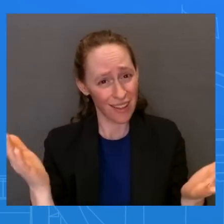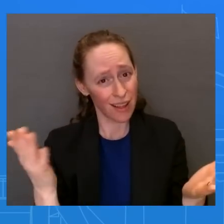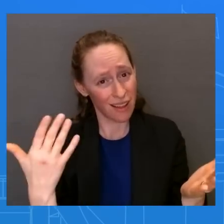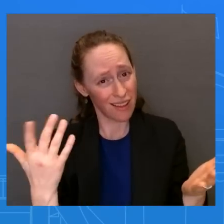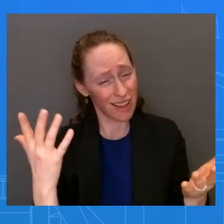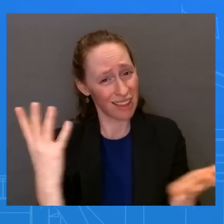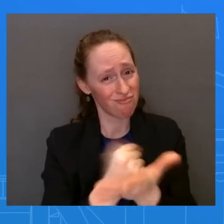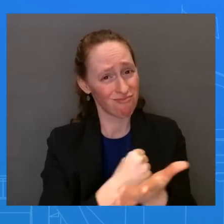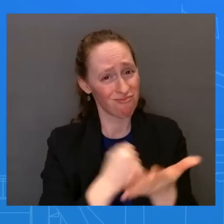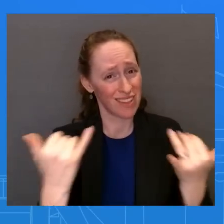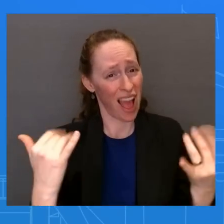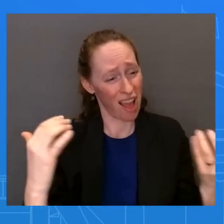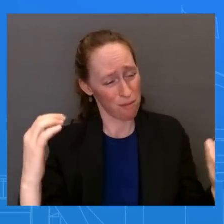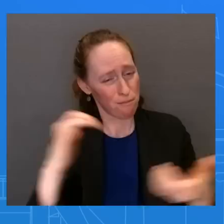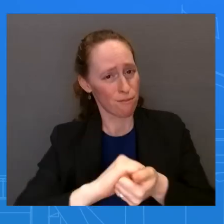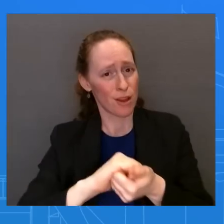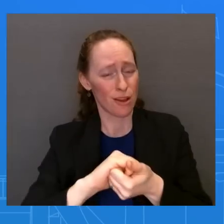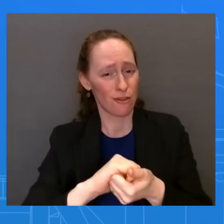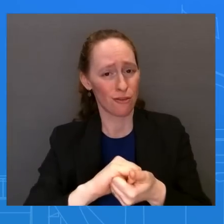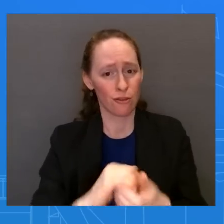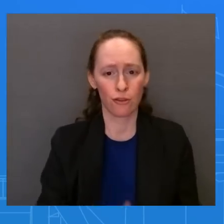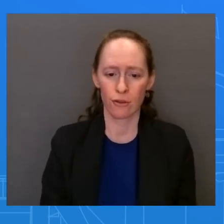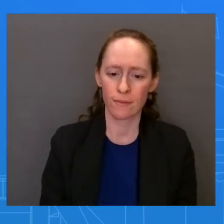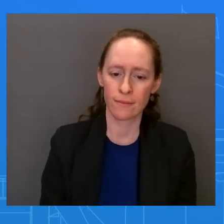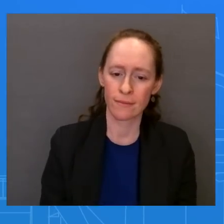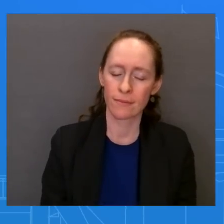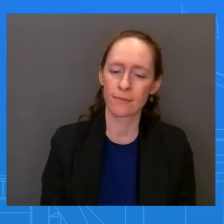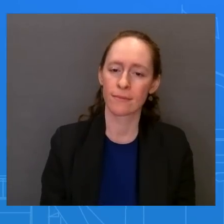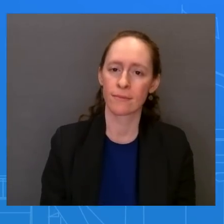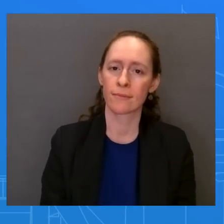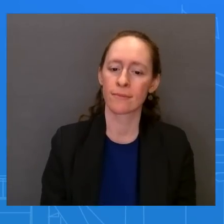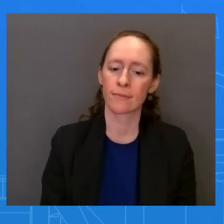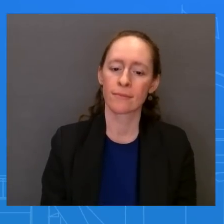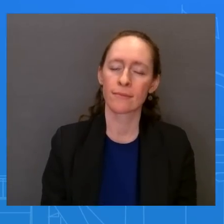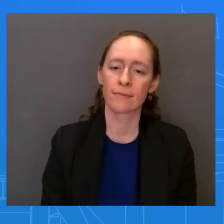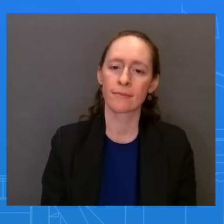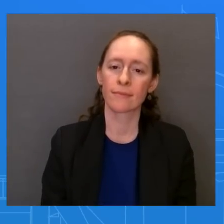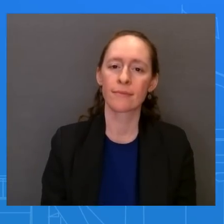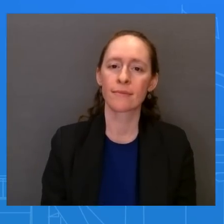Go ahead. The Press: Thank you, Karine. I want to reference an interview